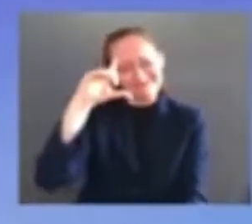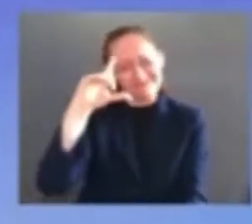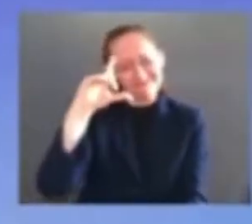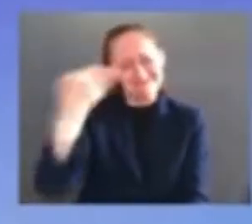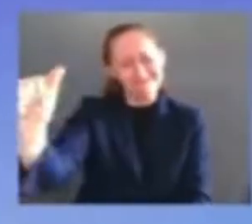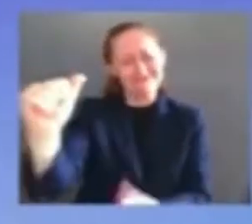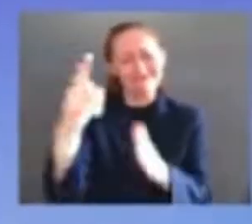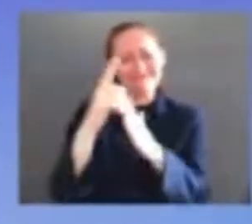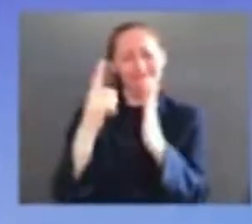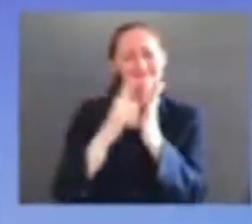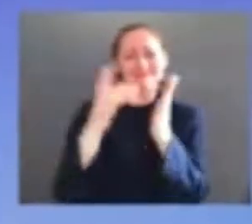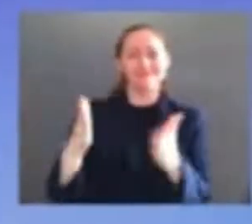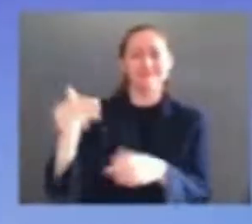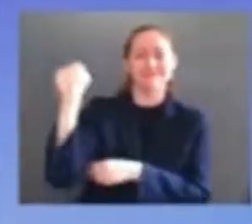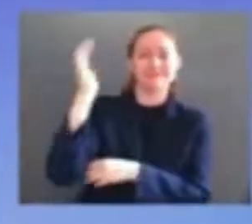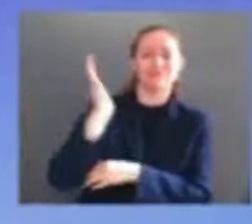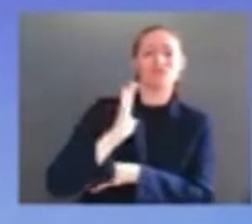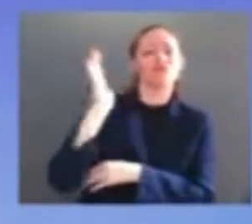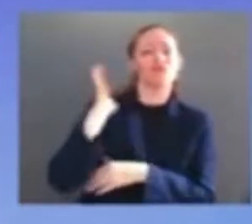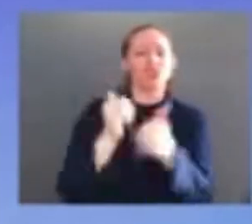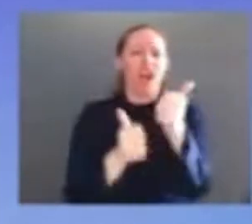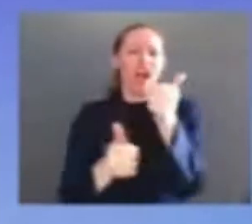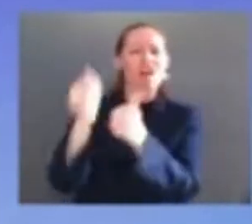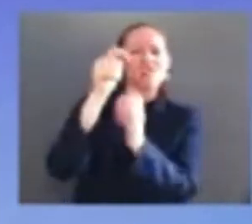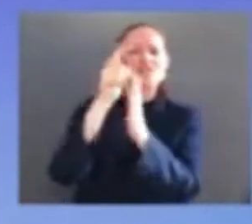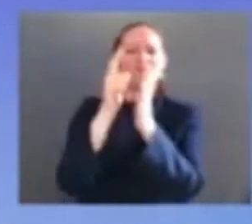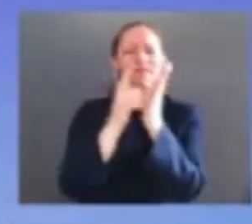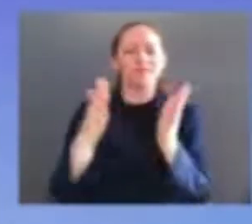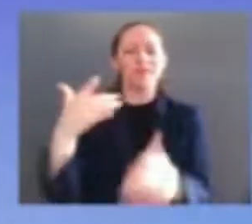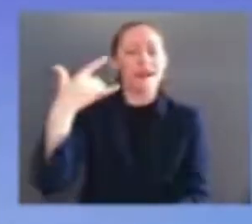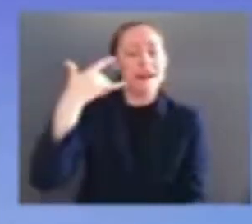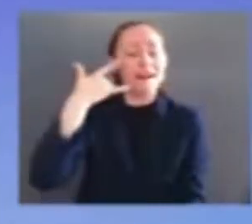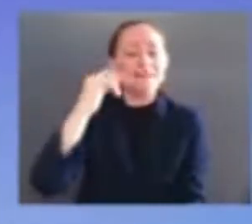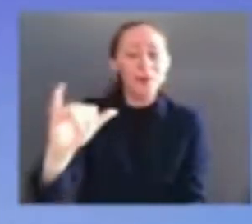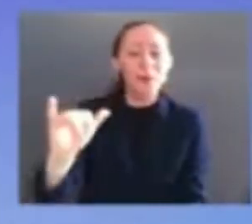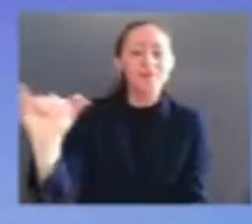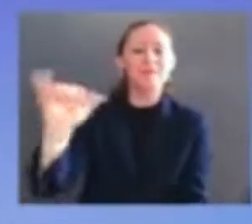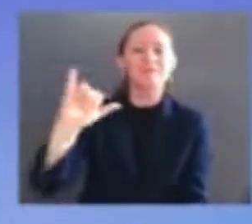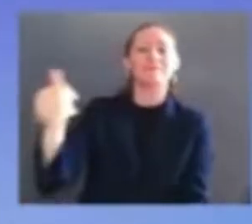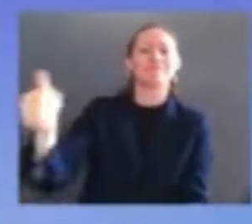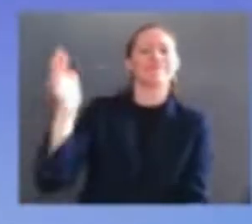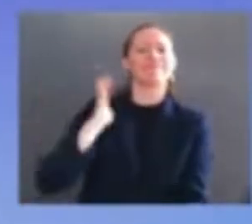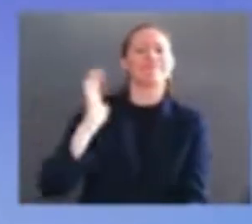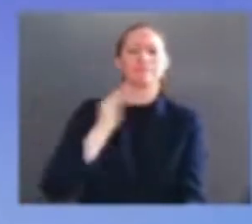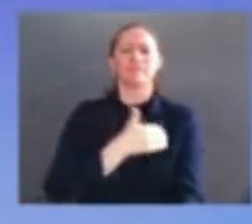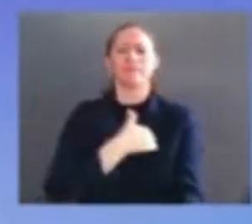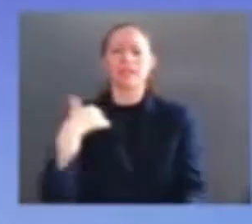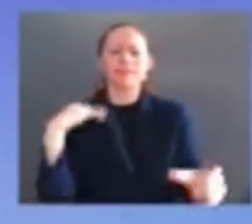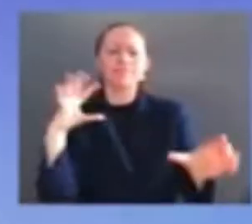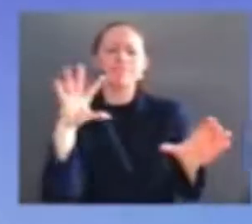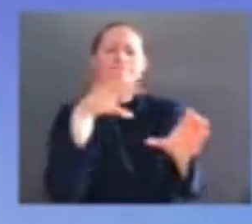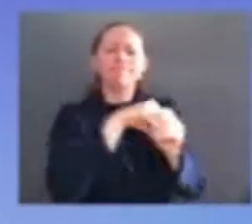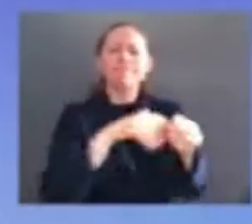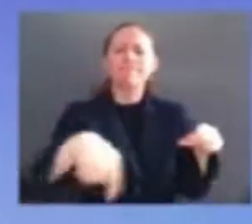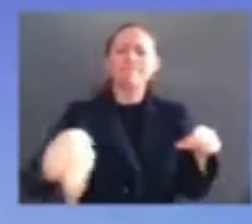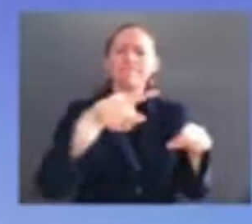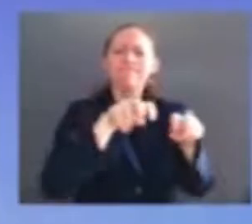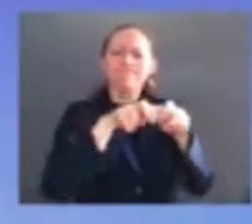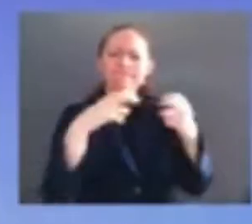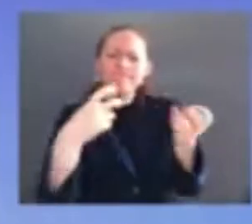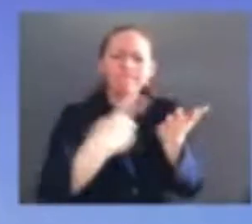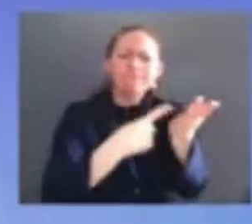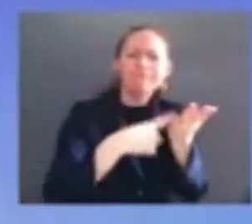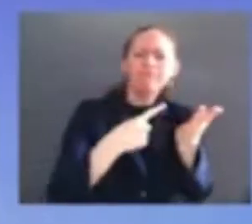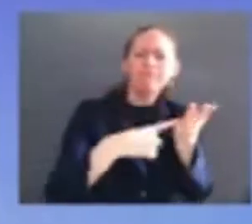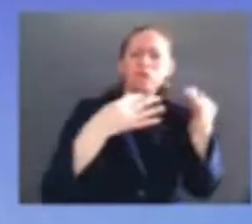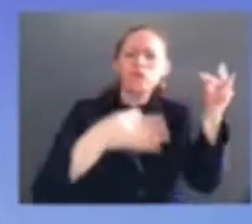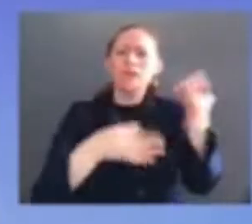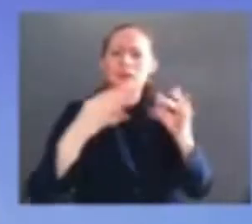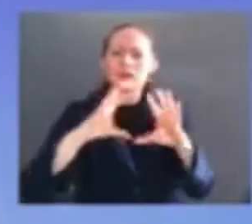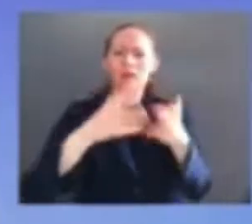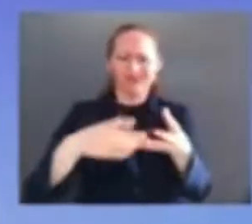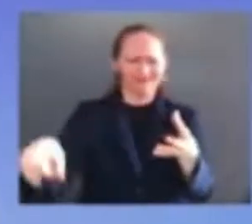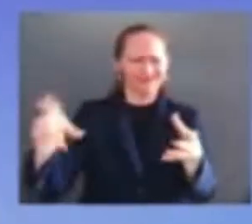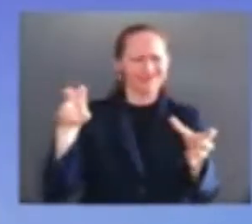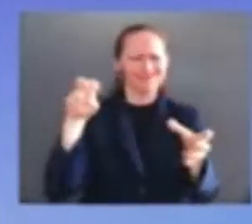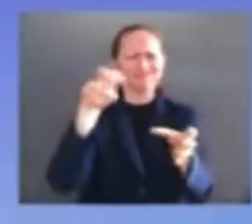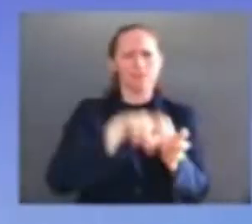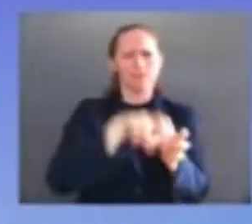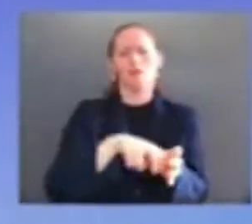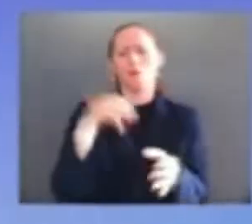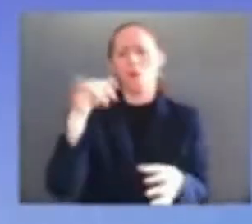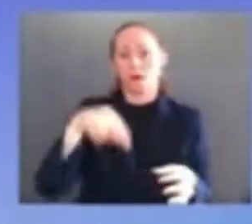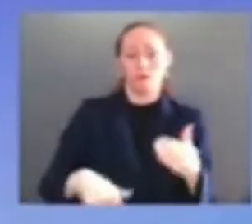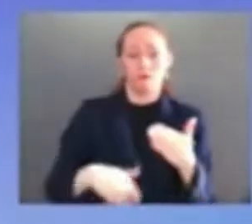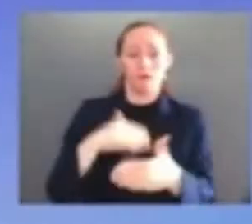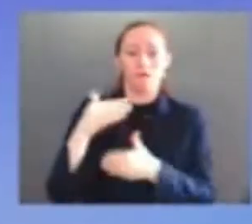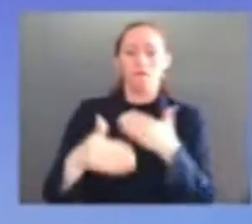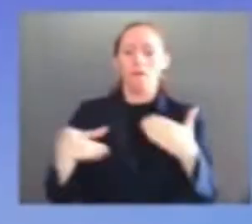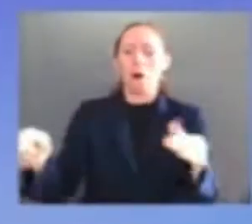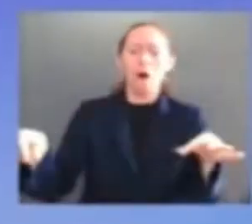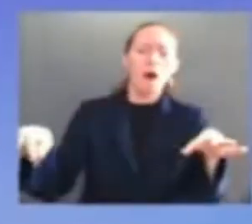former member of the senate judiciary committee kamala was invaluable during this entire process